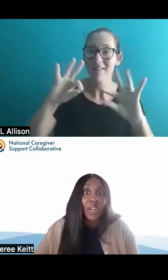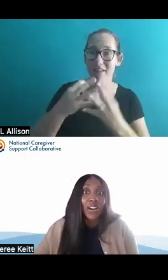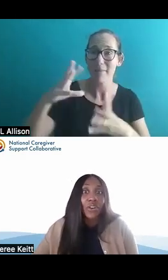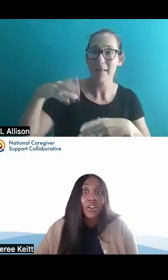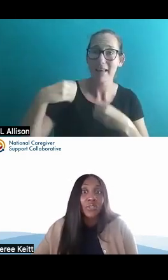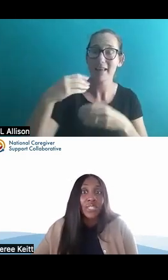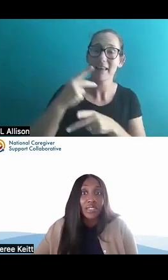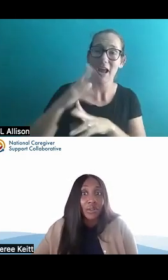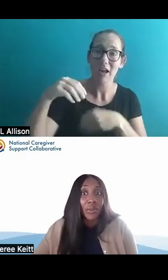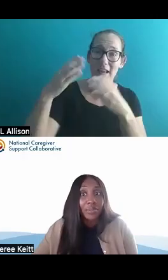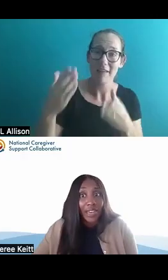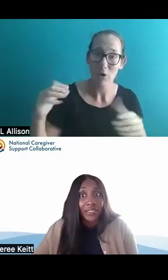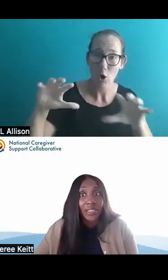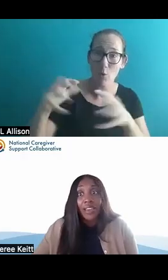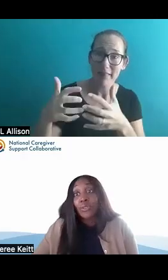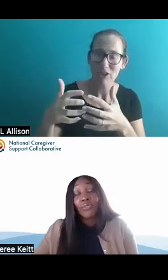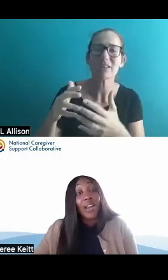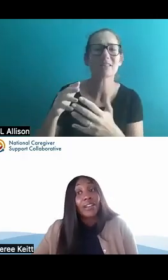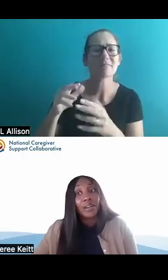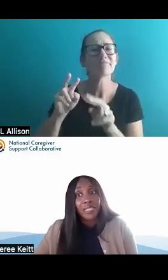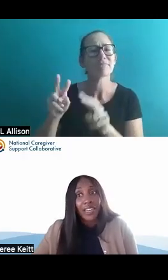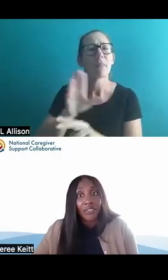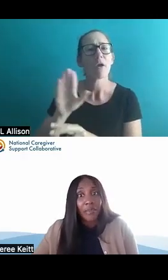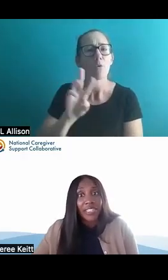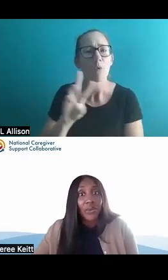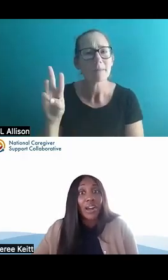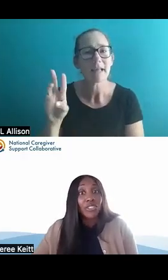we encourage you to visit their websites. You'll find up-to-date information on how to